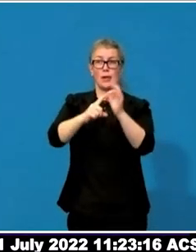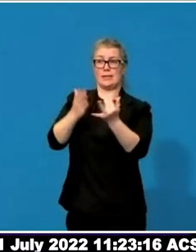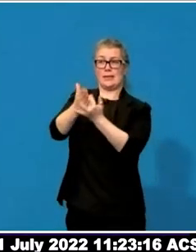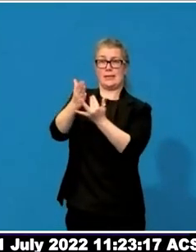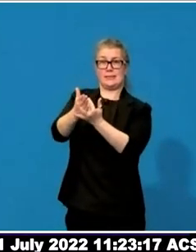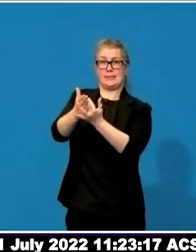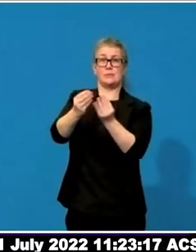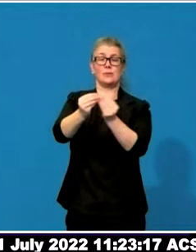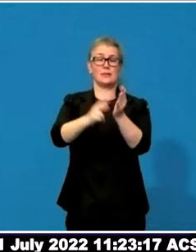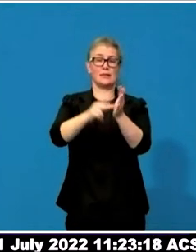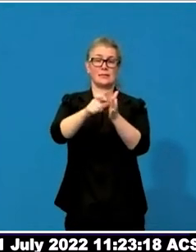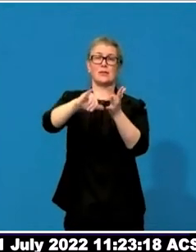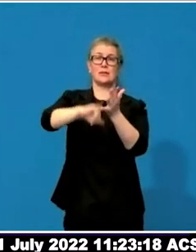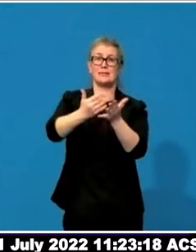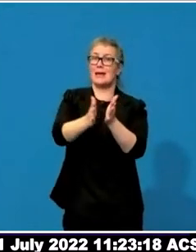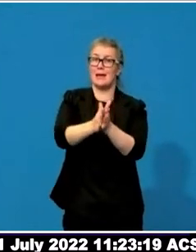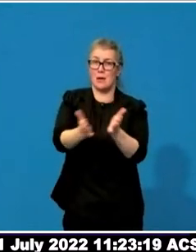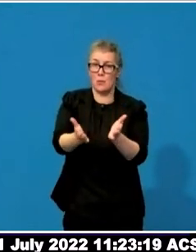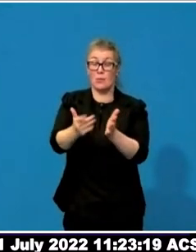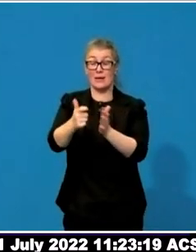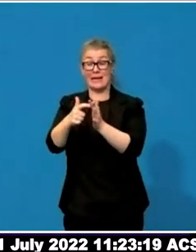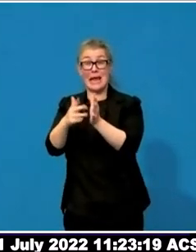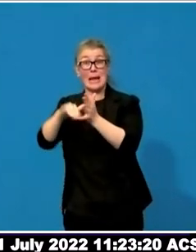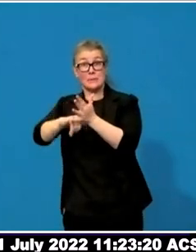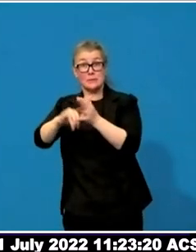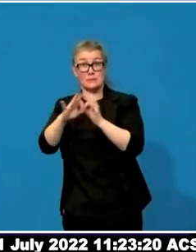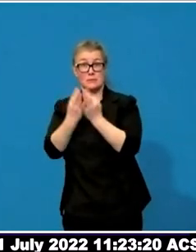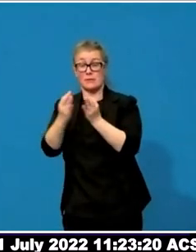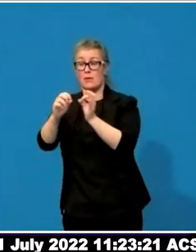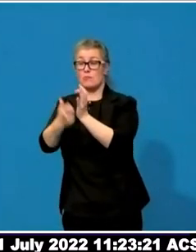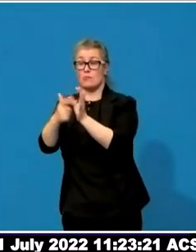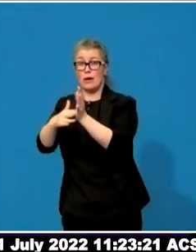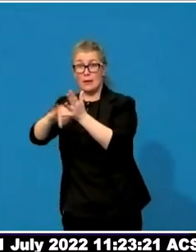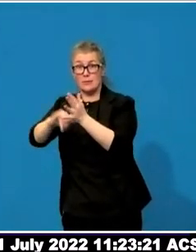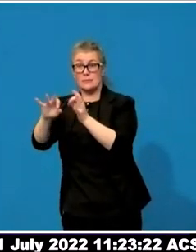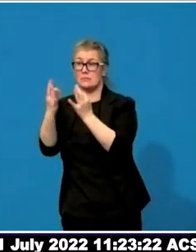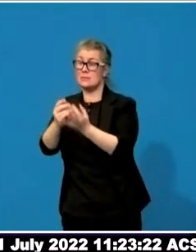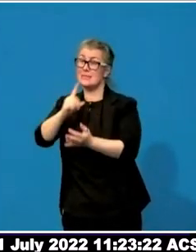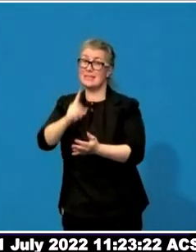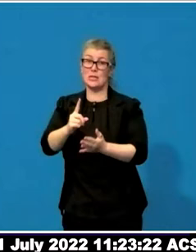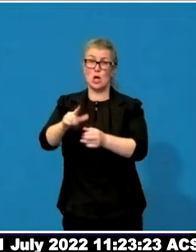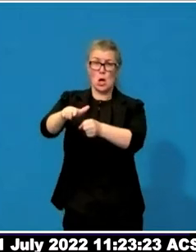Both KAMS and BRAMS stress the need for a locally-based Aboriginal disability workforce